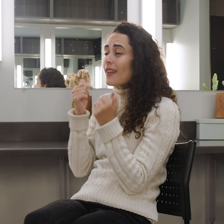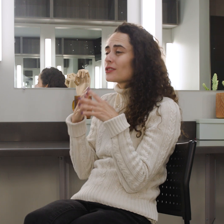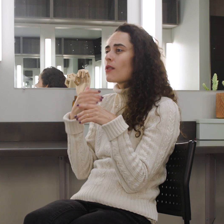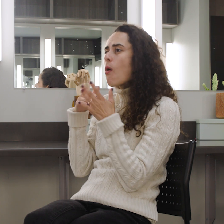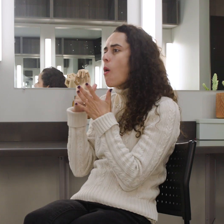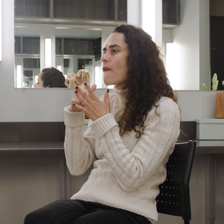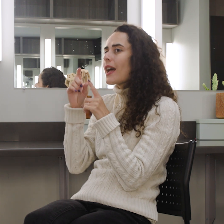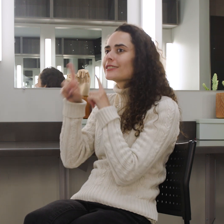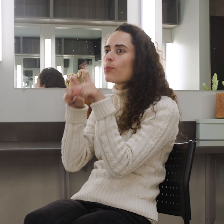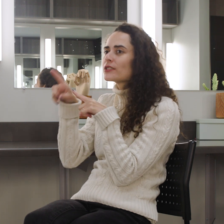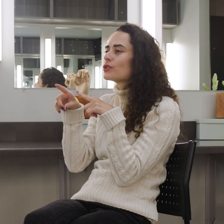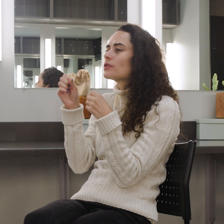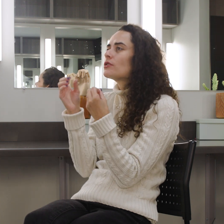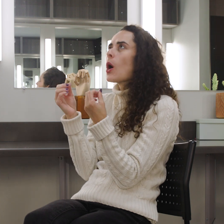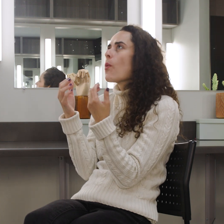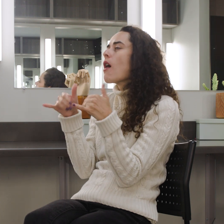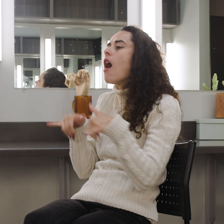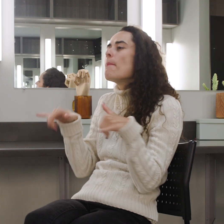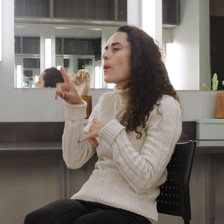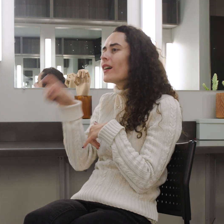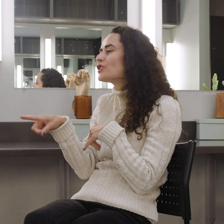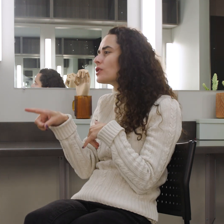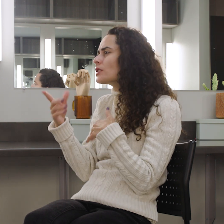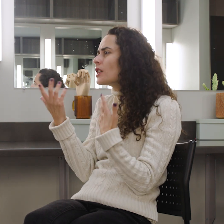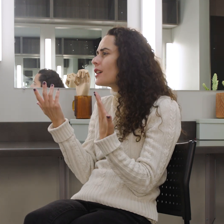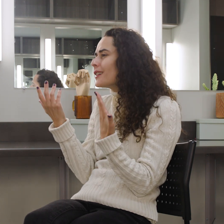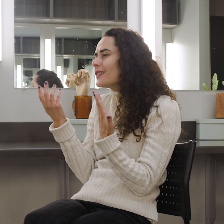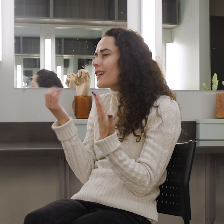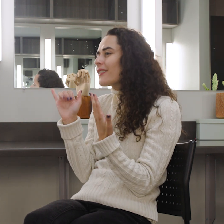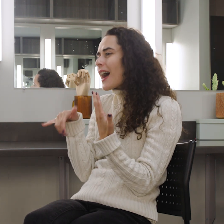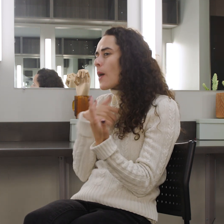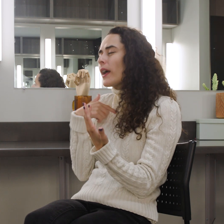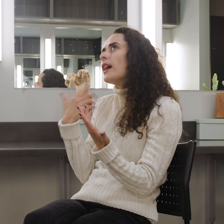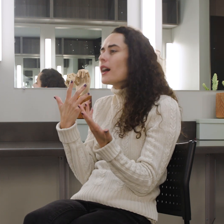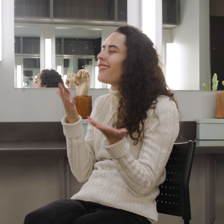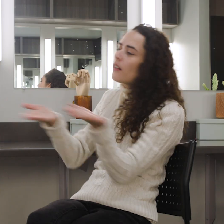questions about Deaf people that might make us roll our eyes.